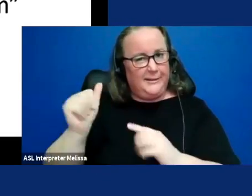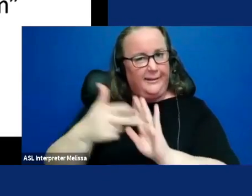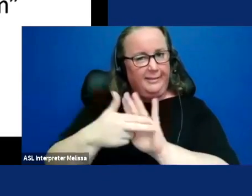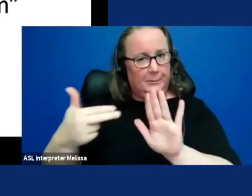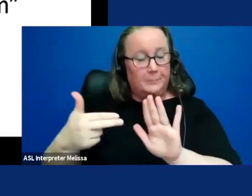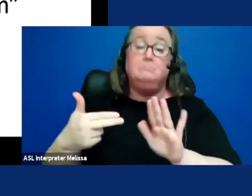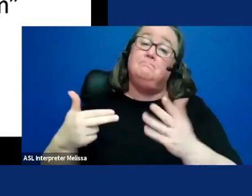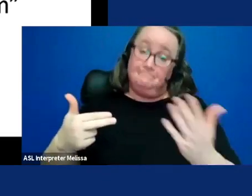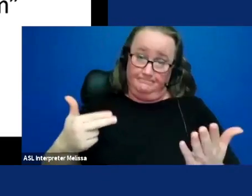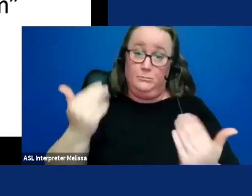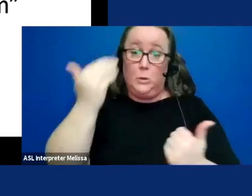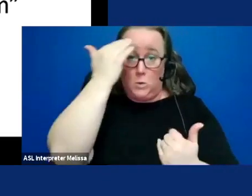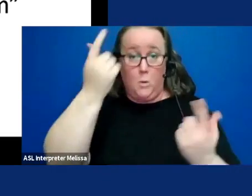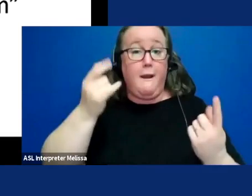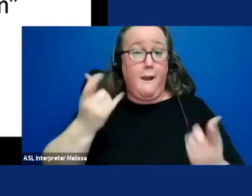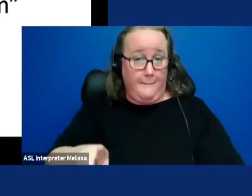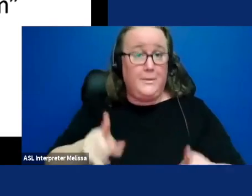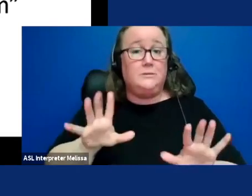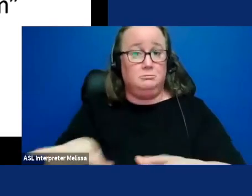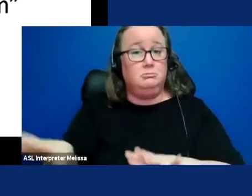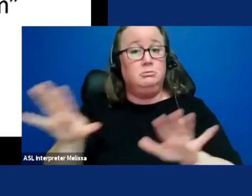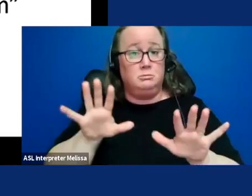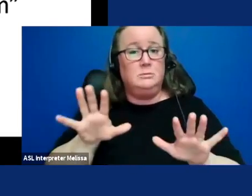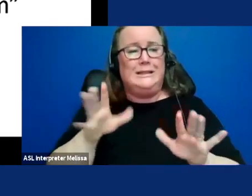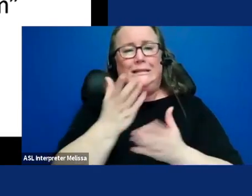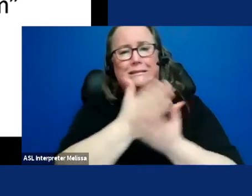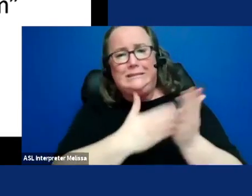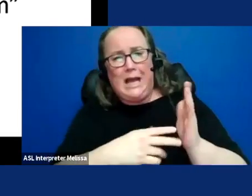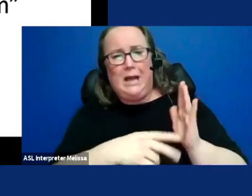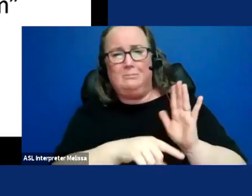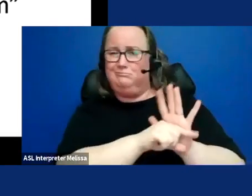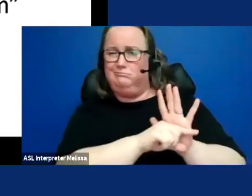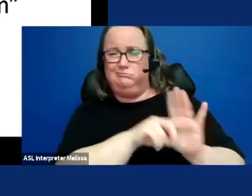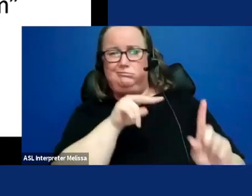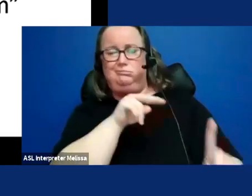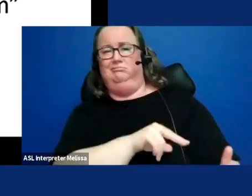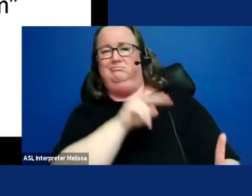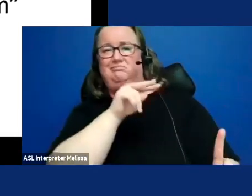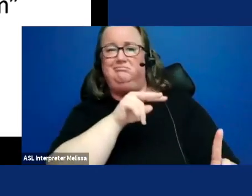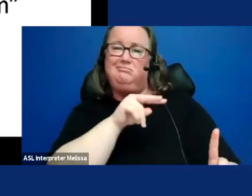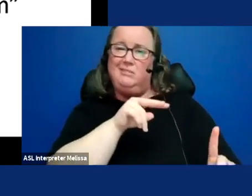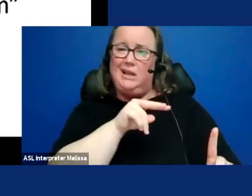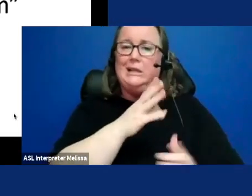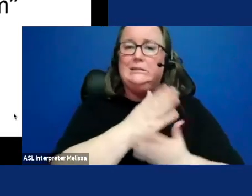We know certain labels are stigmatized and certain populations are over